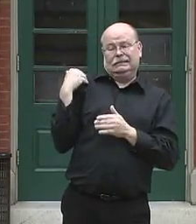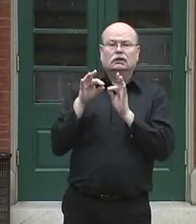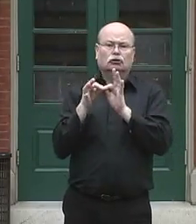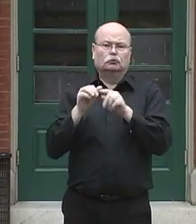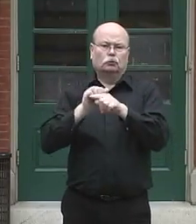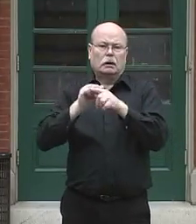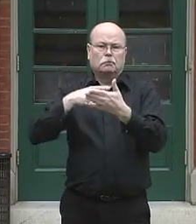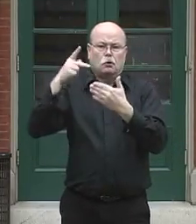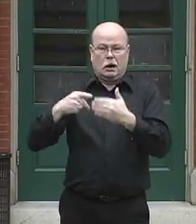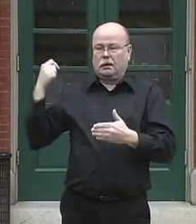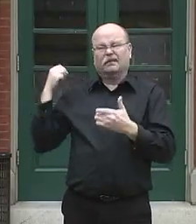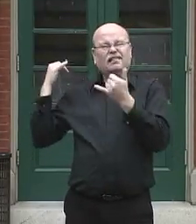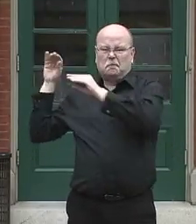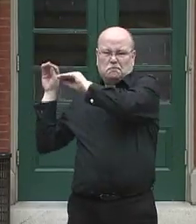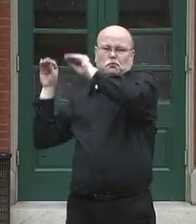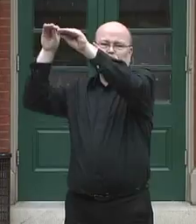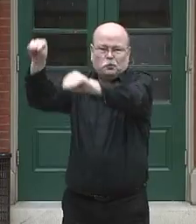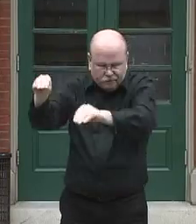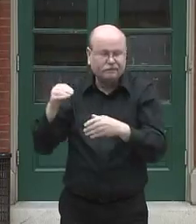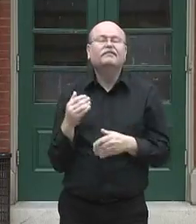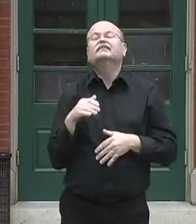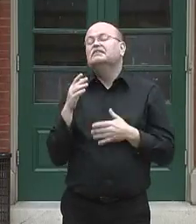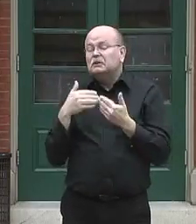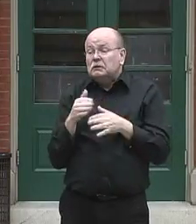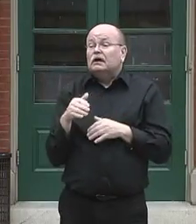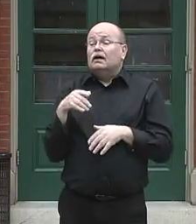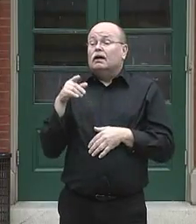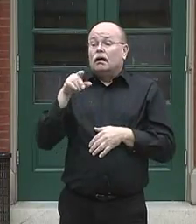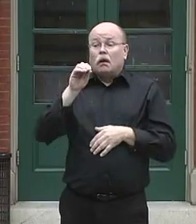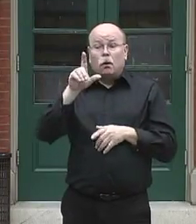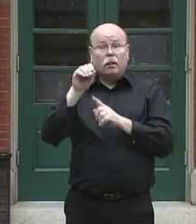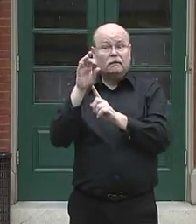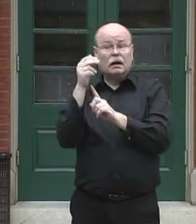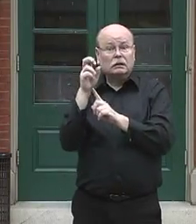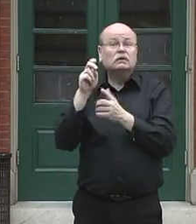It recently housed the Interpreter Training Program, but the program has since moved to another building.